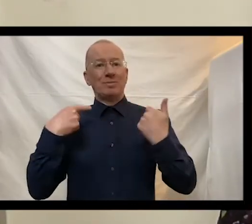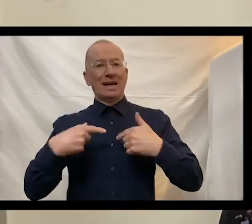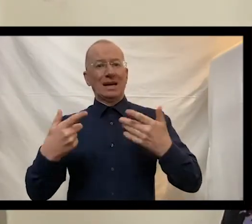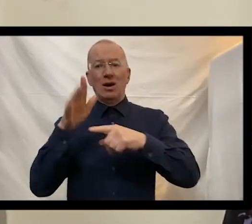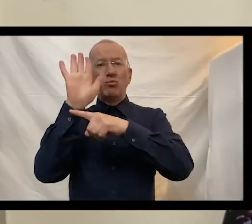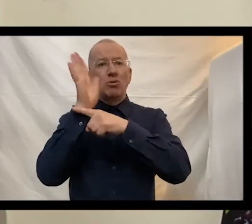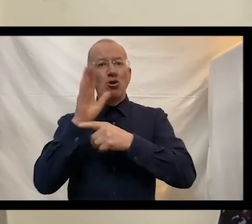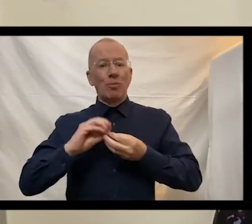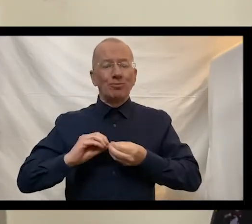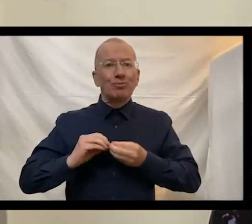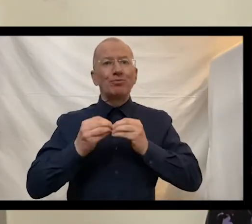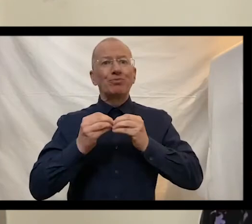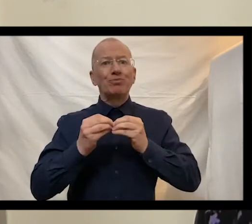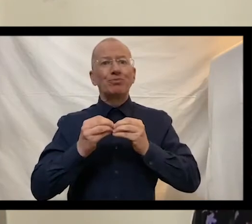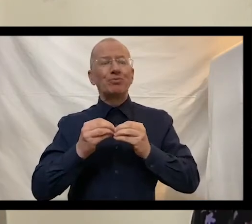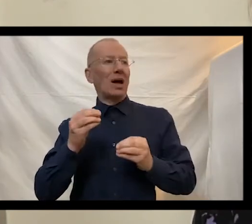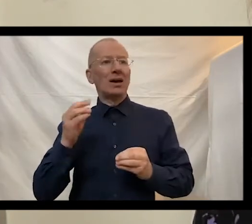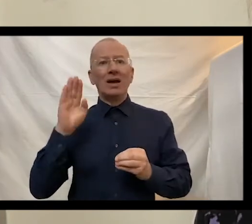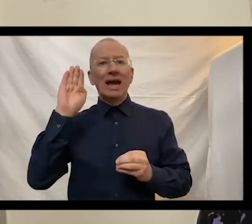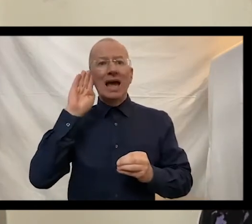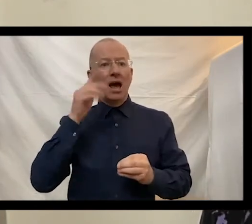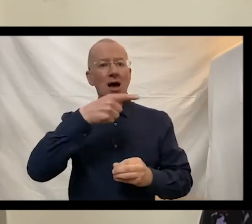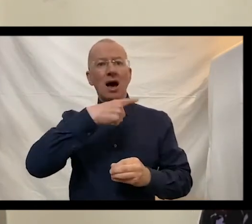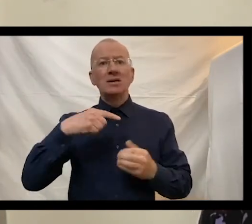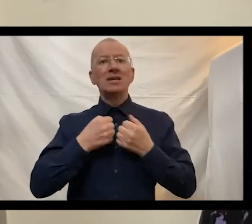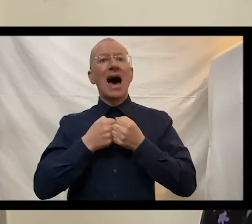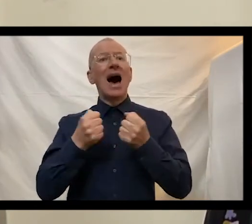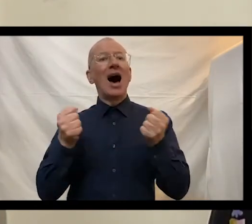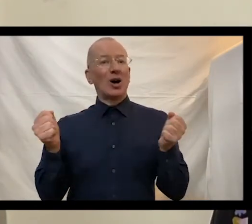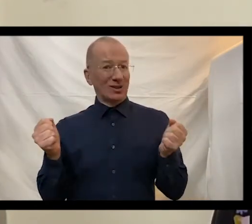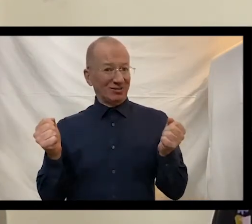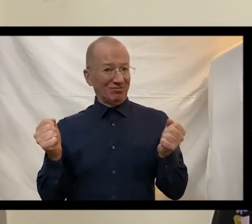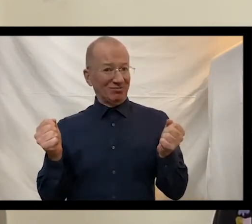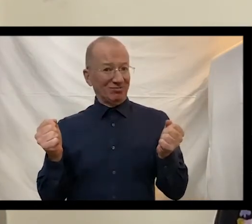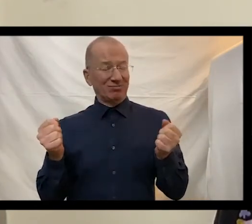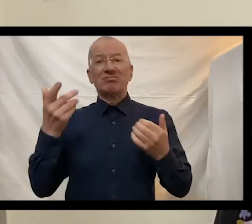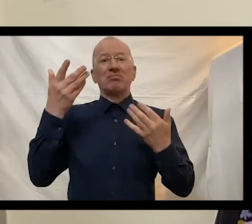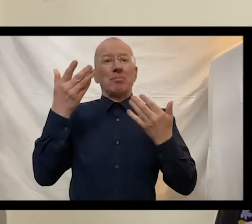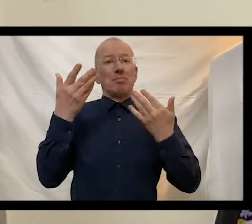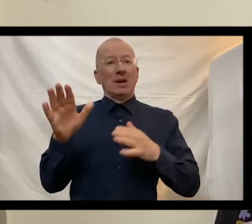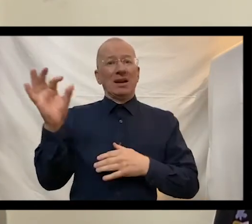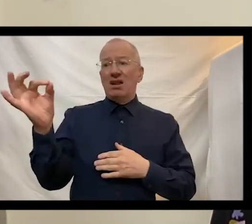During the long preparations for the creation of Hear Us Out,